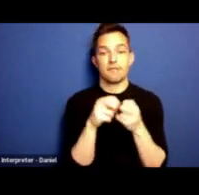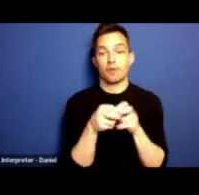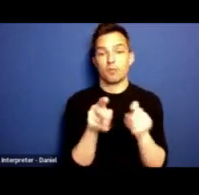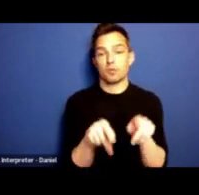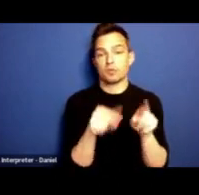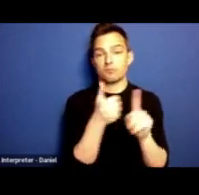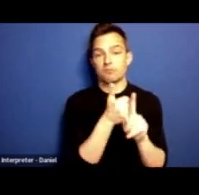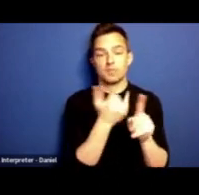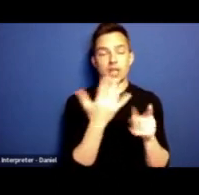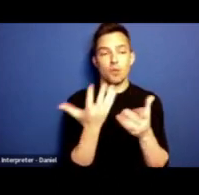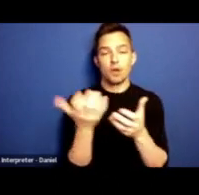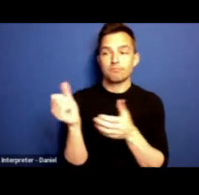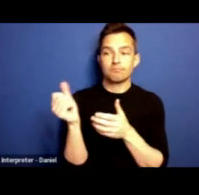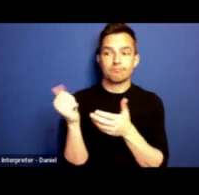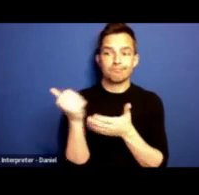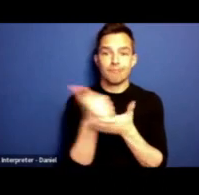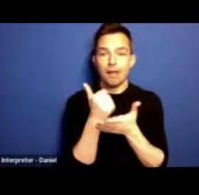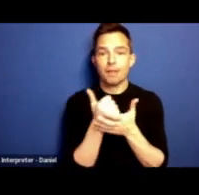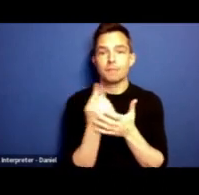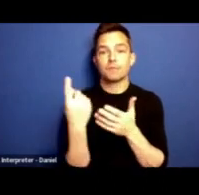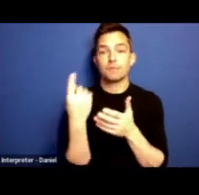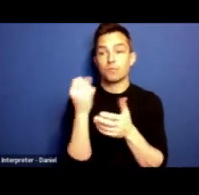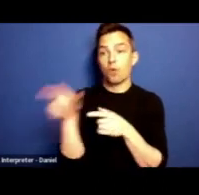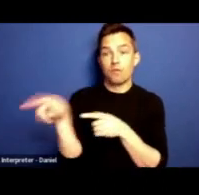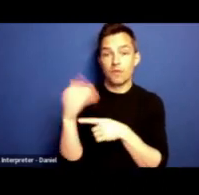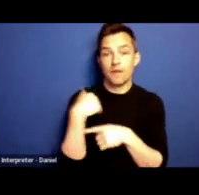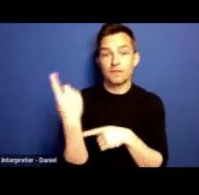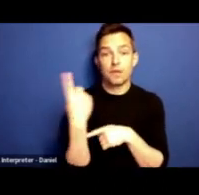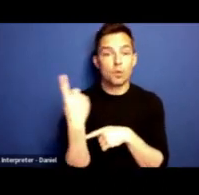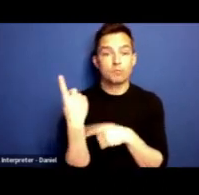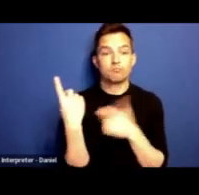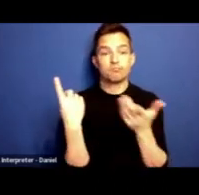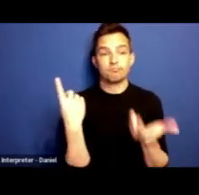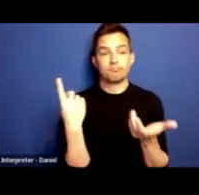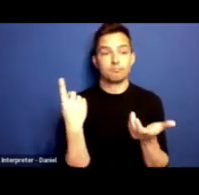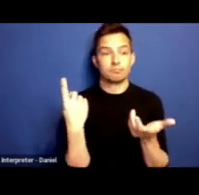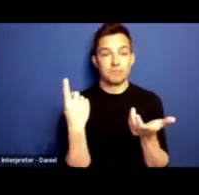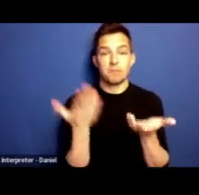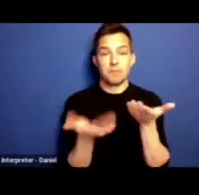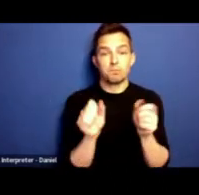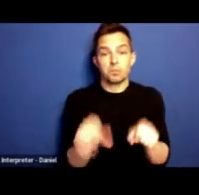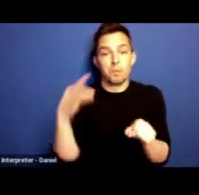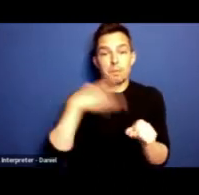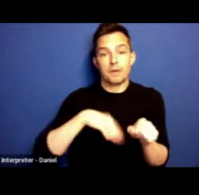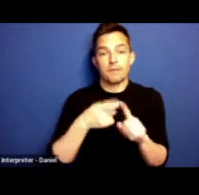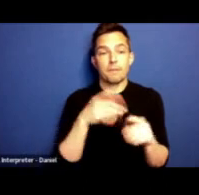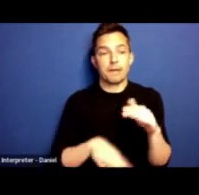want some help with, or they have somebody that that they could, that would benefit from essentially having parallel and